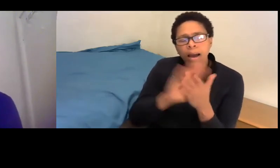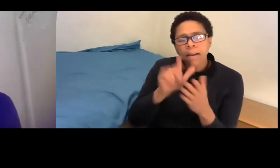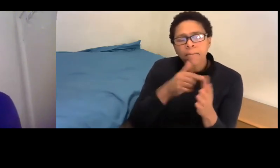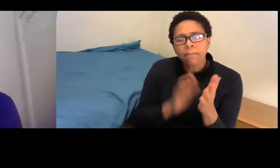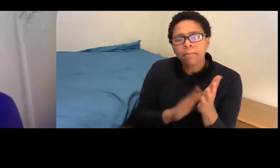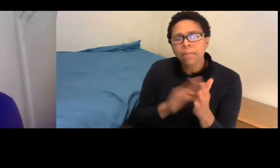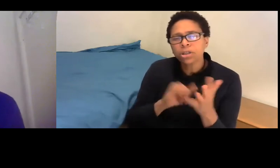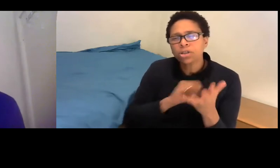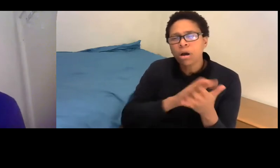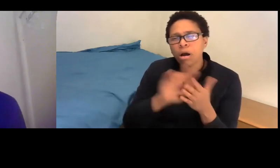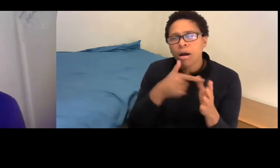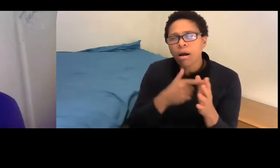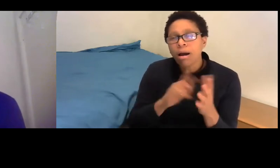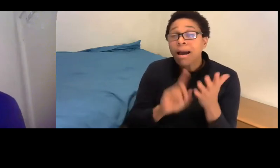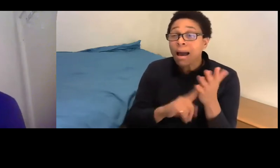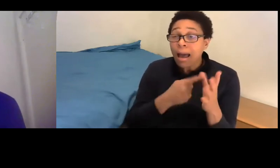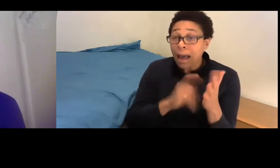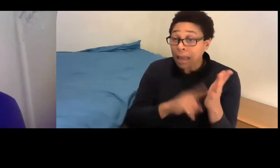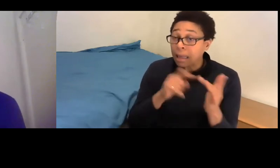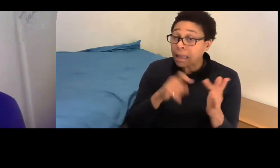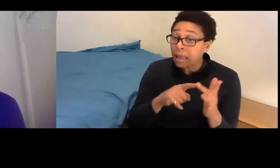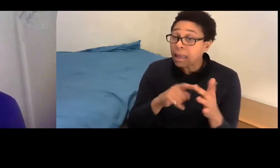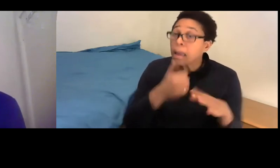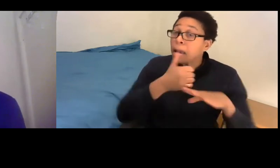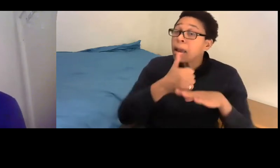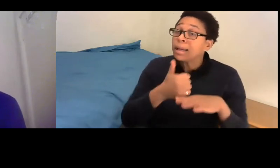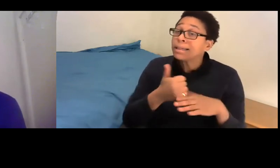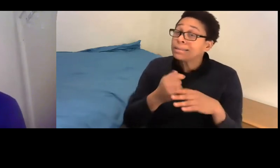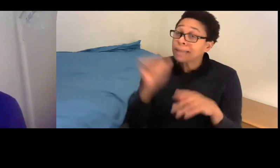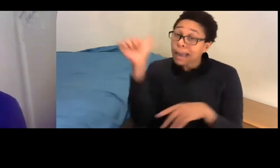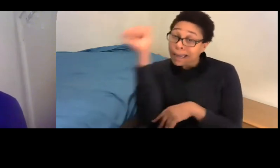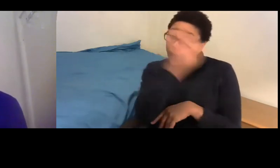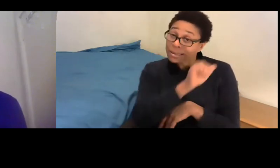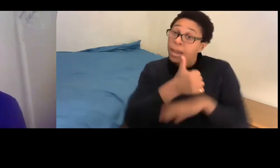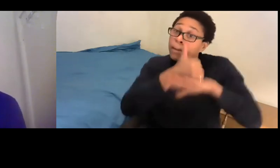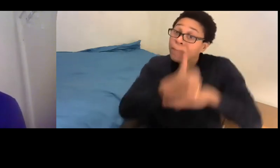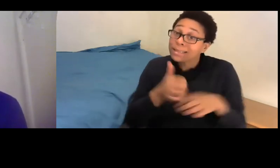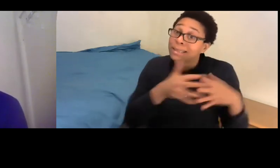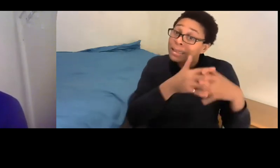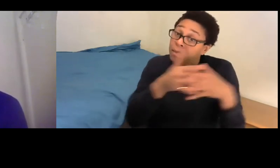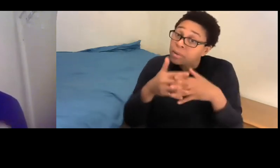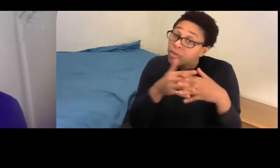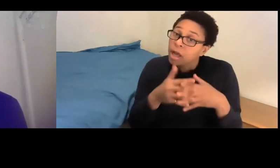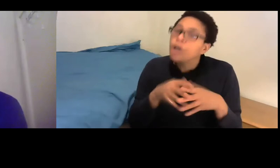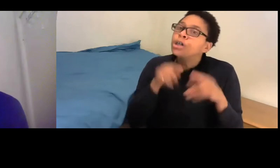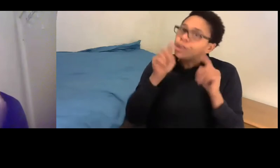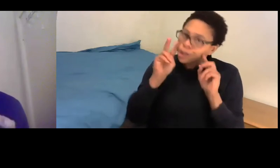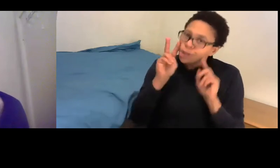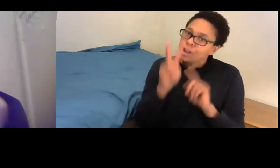if we are going to talk about gender and sexuality and Islam now, there's no way to do it without talking about how the